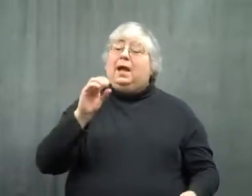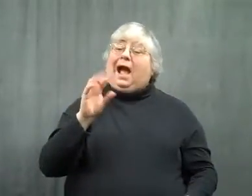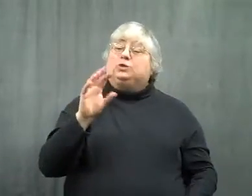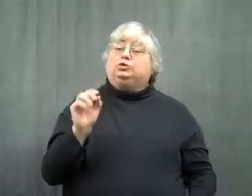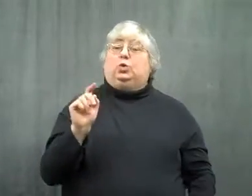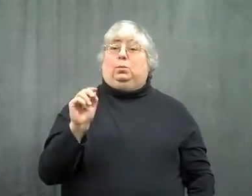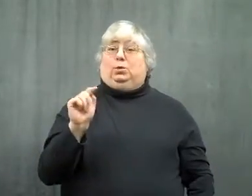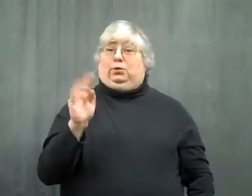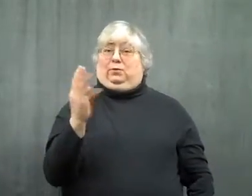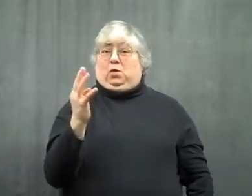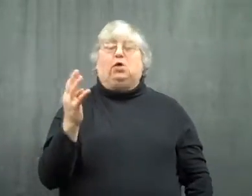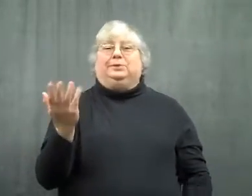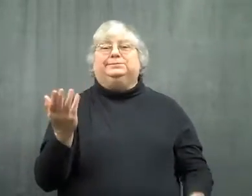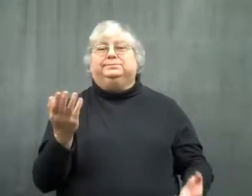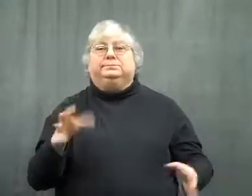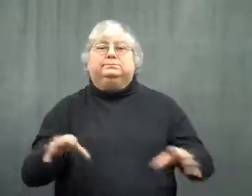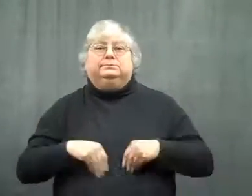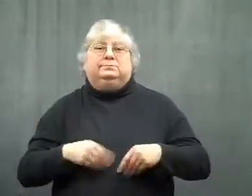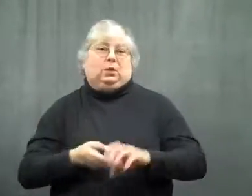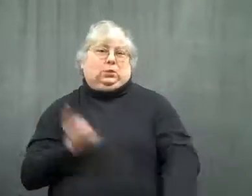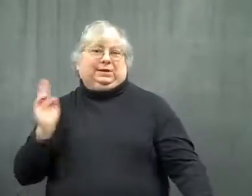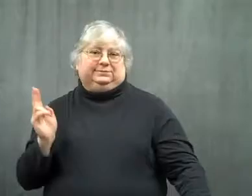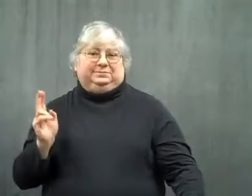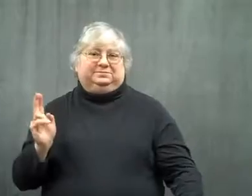He agreed to quit on October 4.